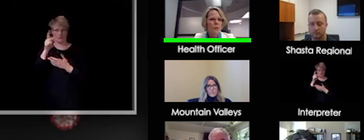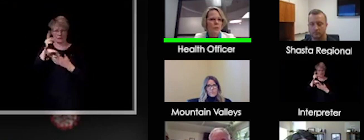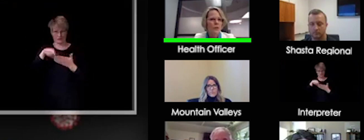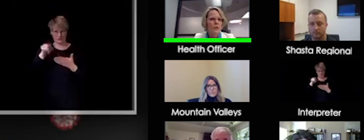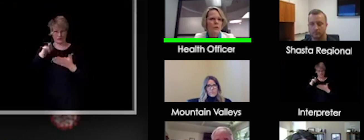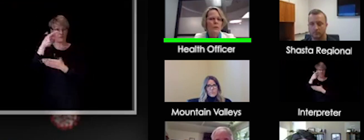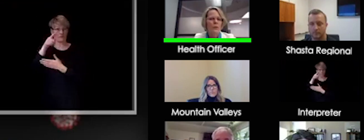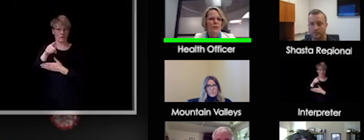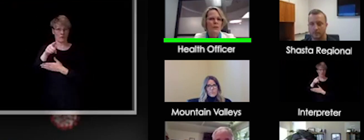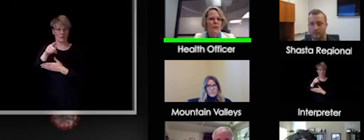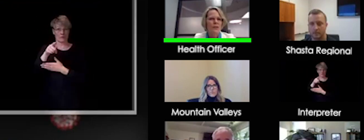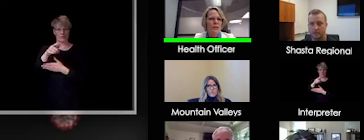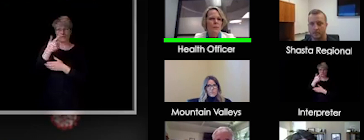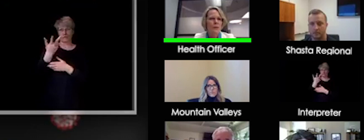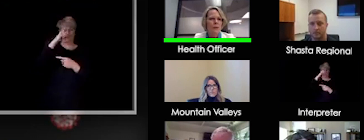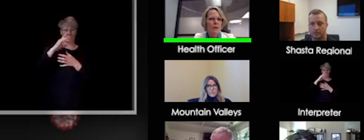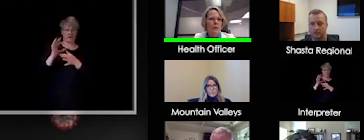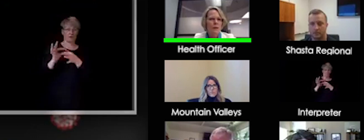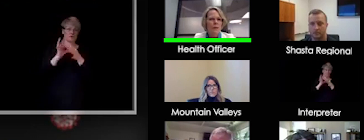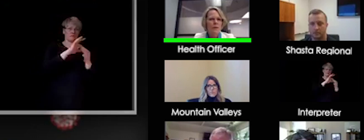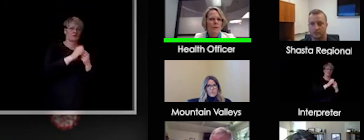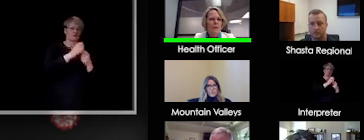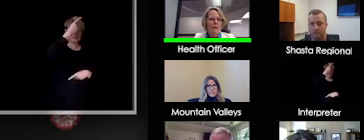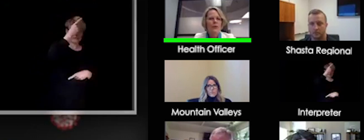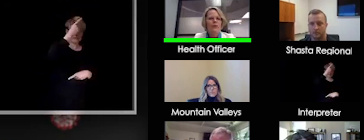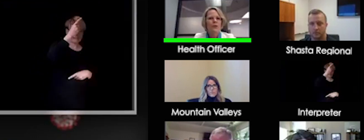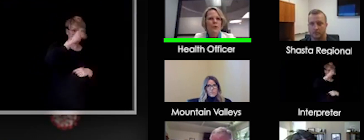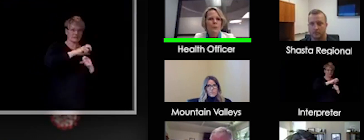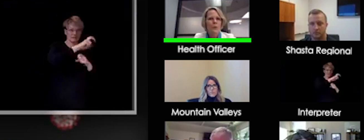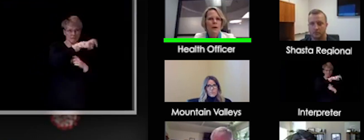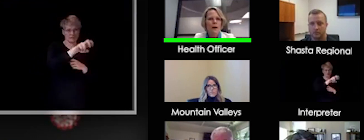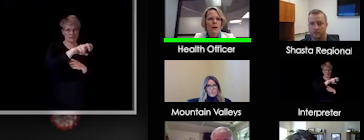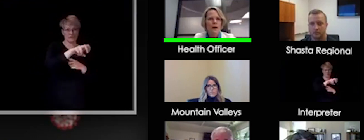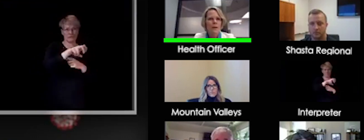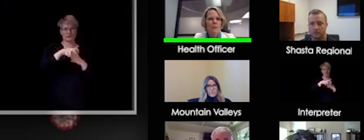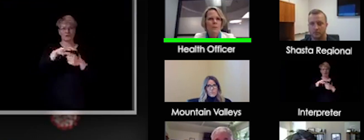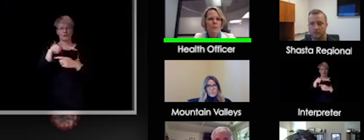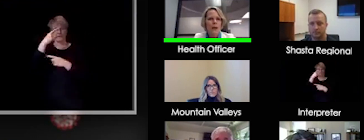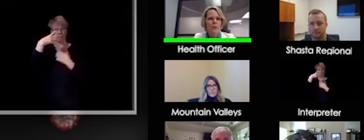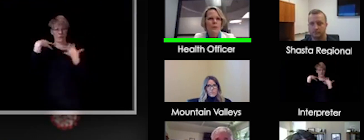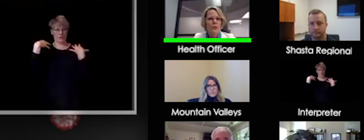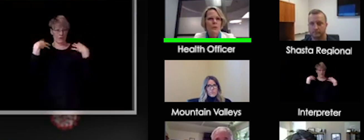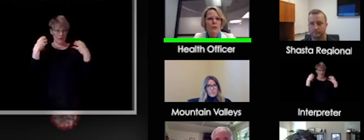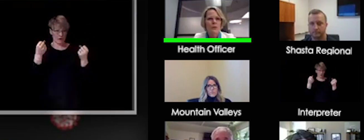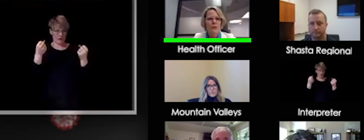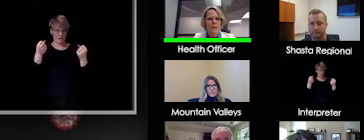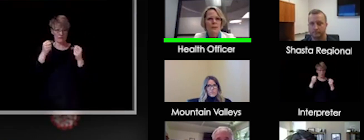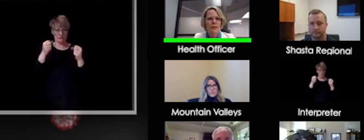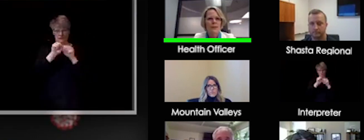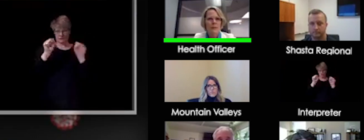transmission, two for the health systems and five or so for how we’re doing in disease